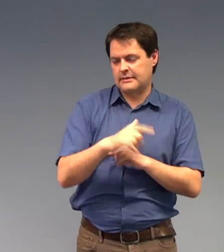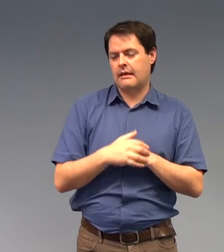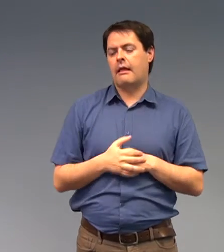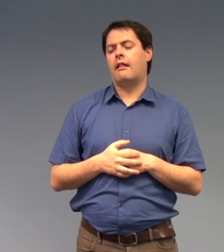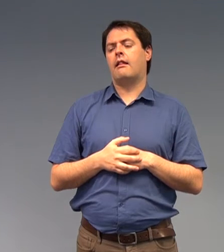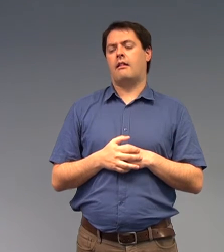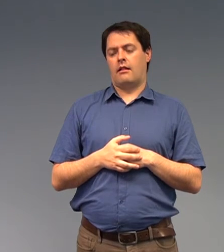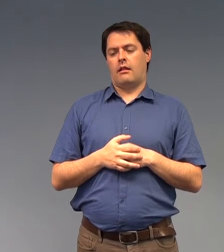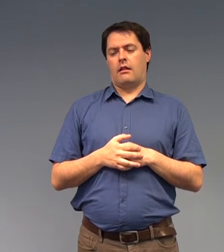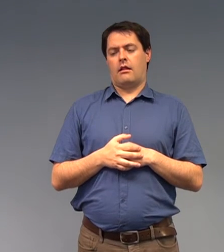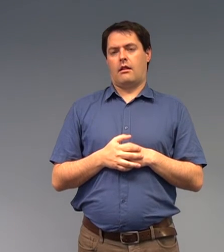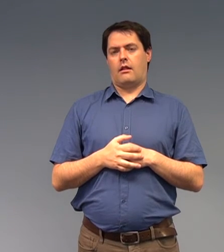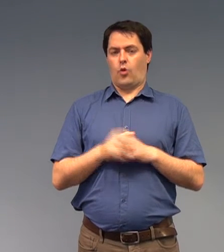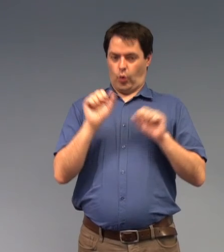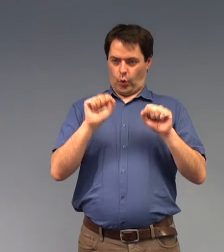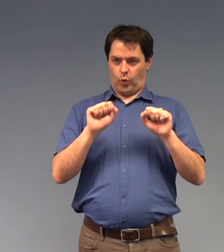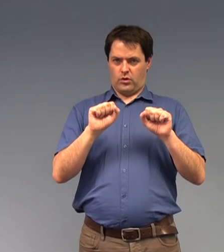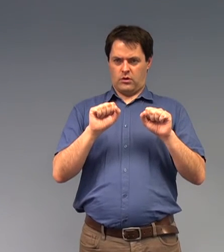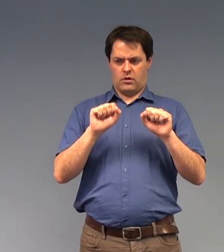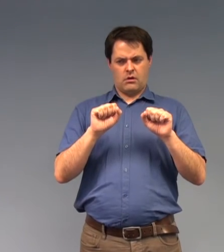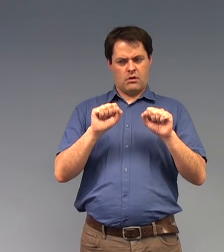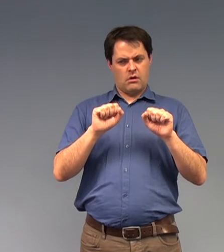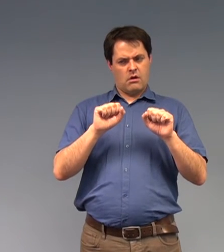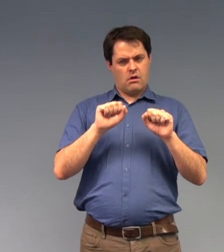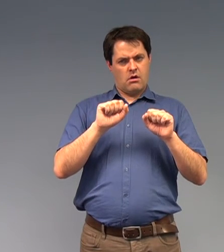and I suspect it's the same for ASL.